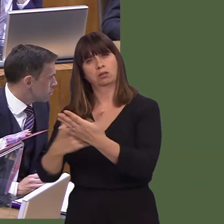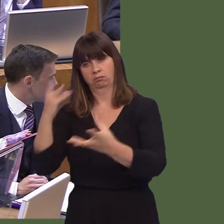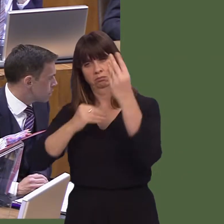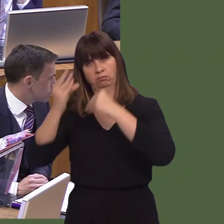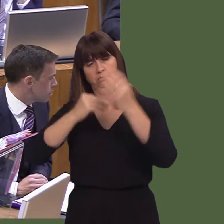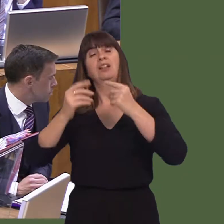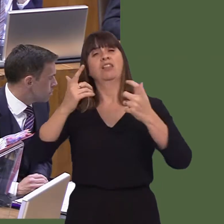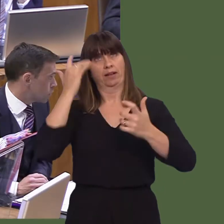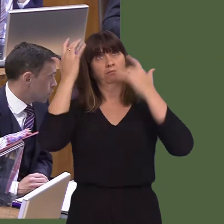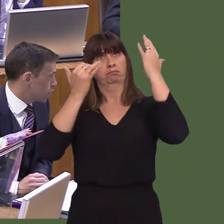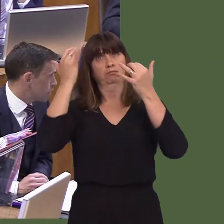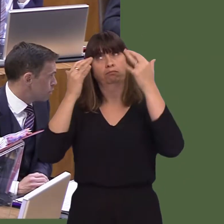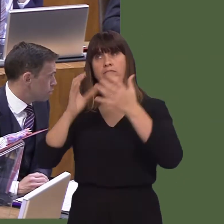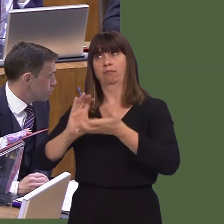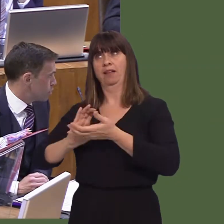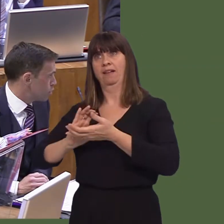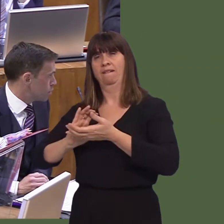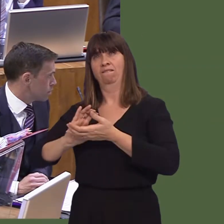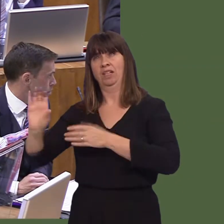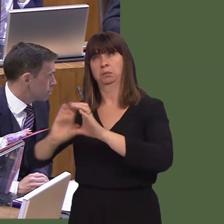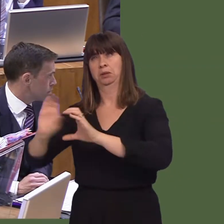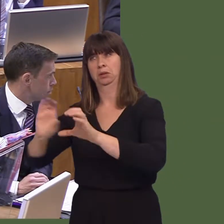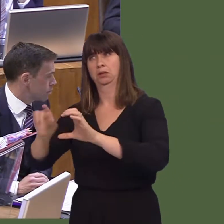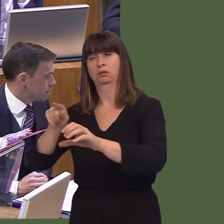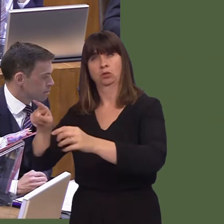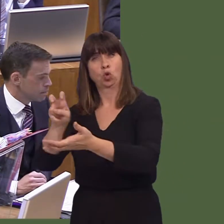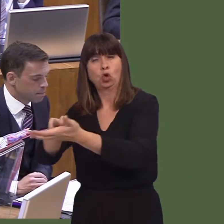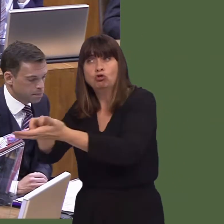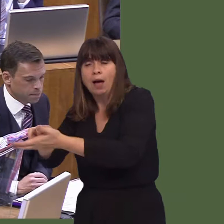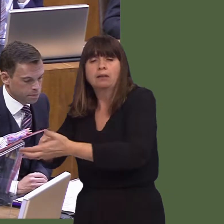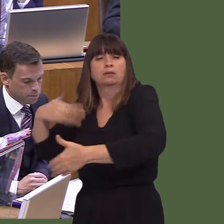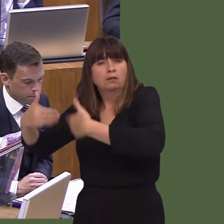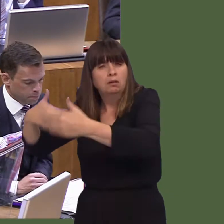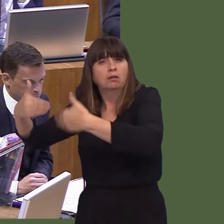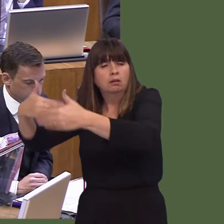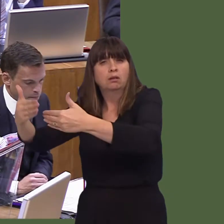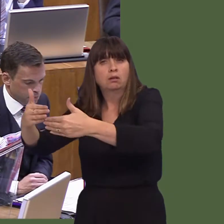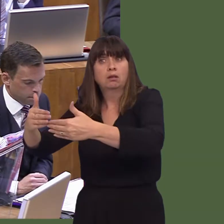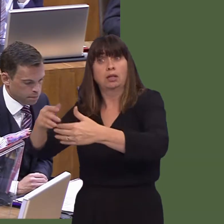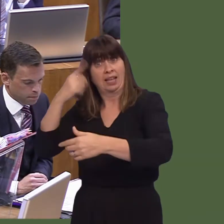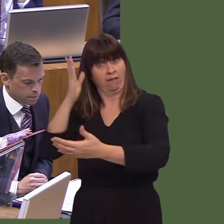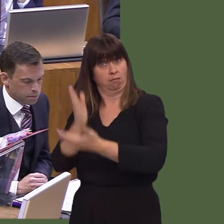award the construction contracts, and following the inquiry, should the decision be made to proceed to construction, works might commence next year.